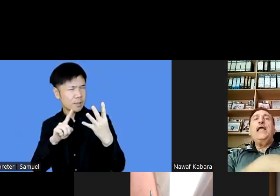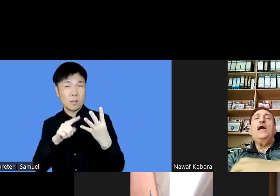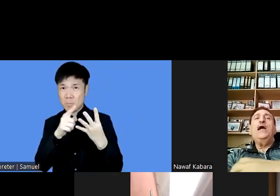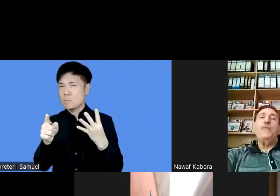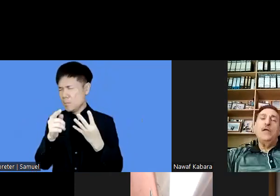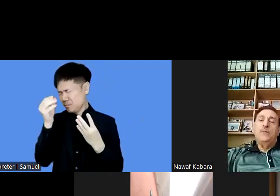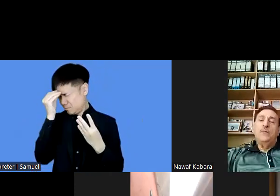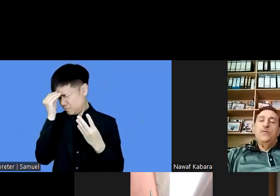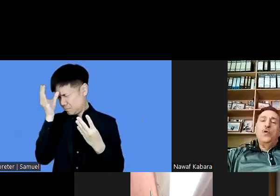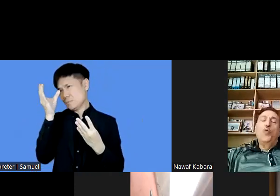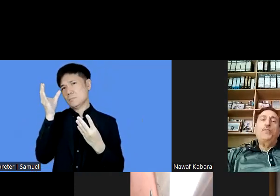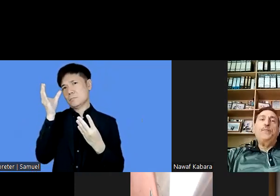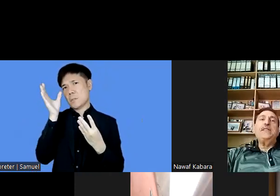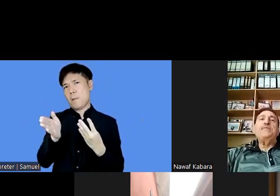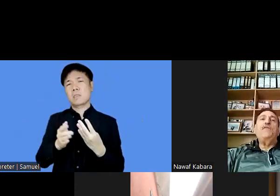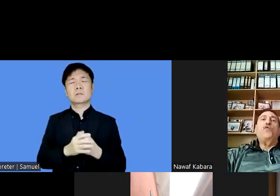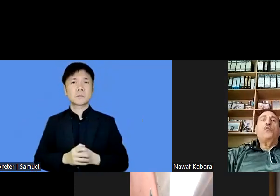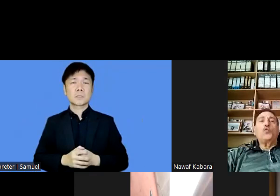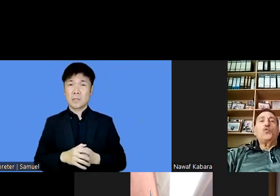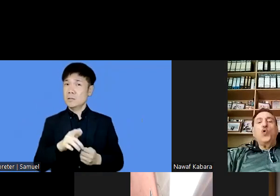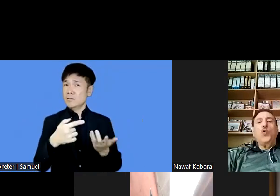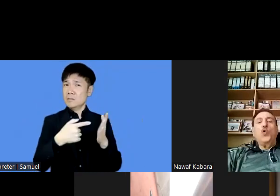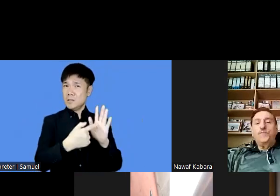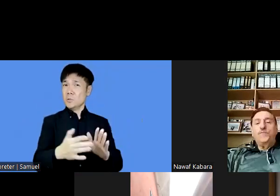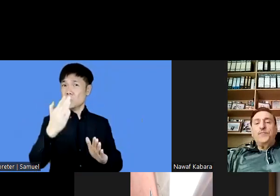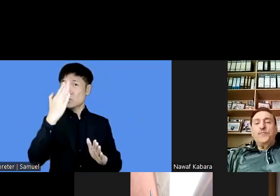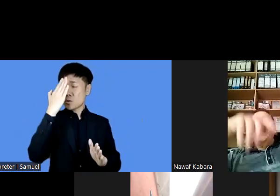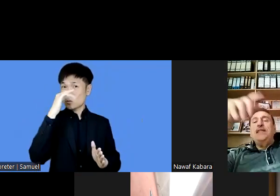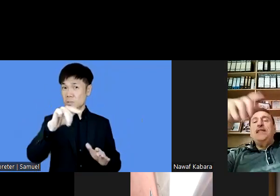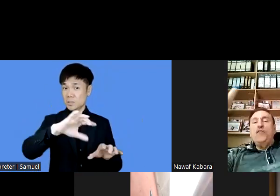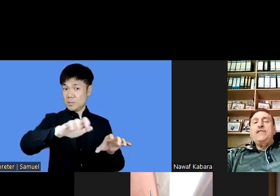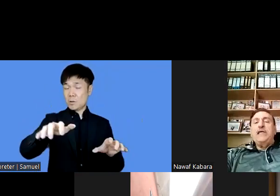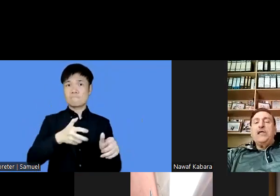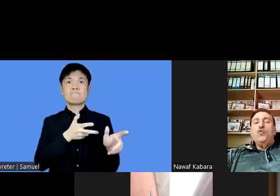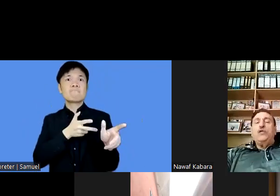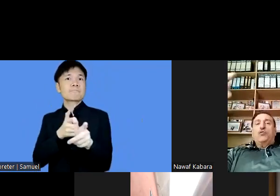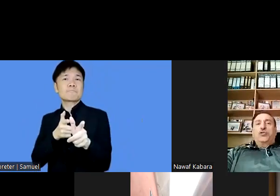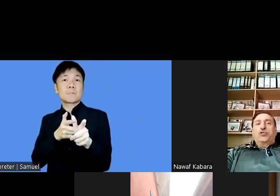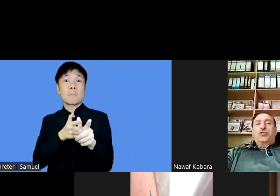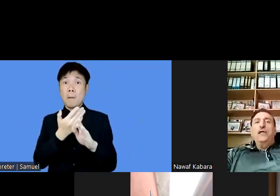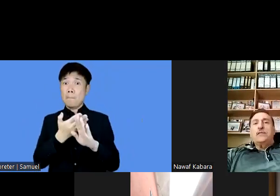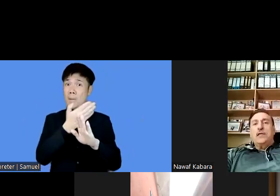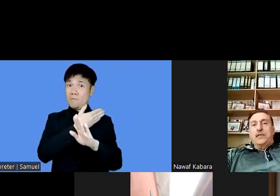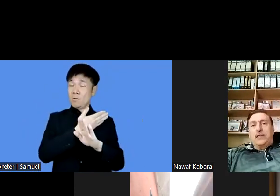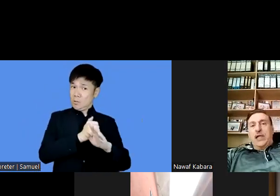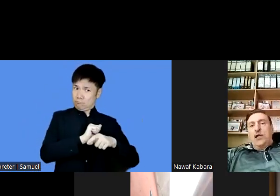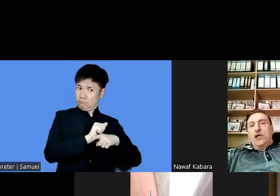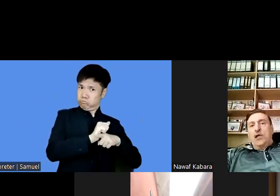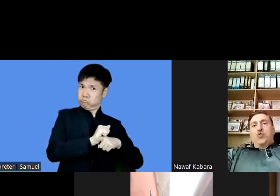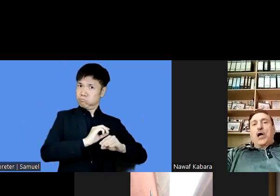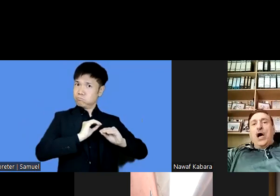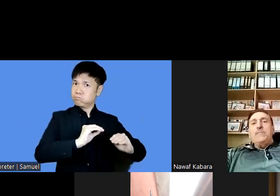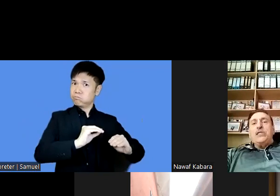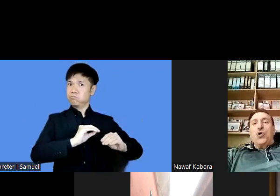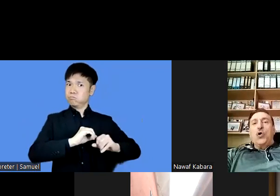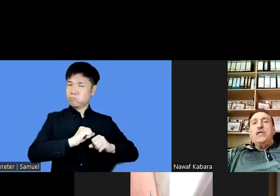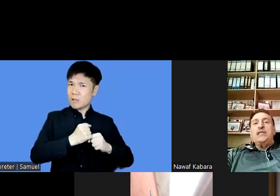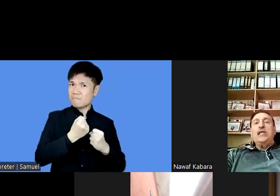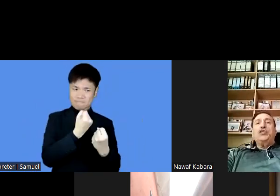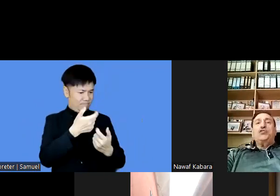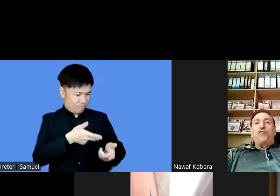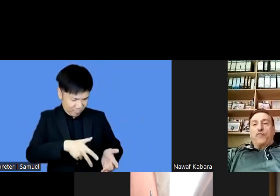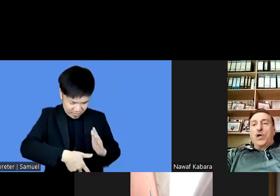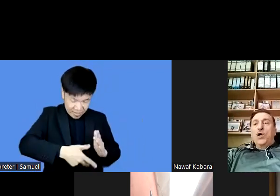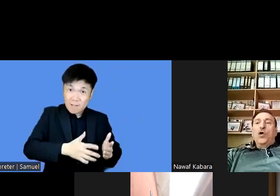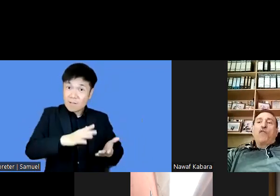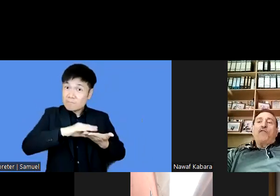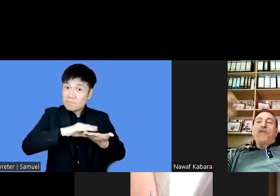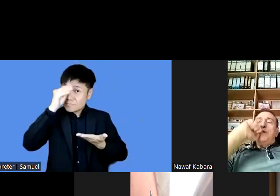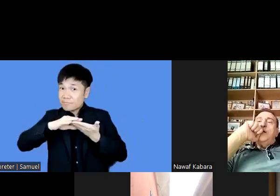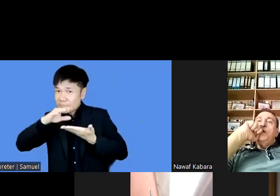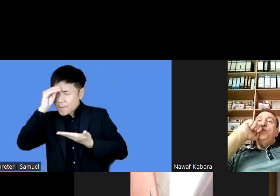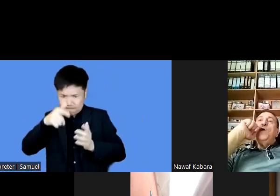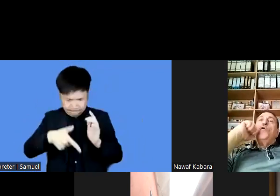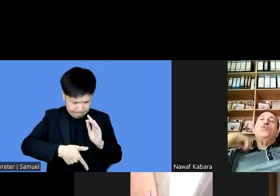Like any army things of everything, just the training, the strategies of fighting.